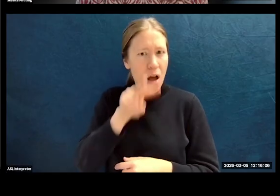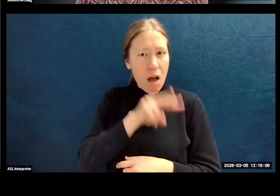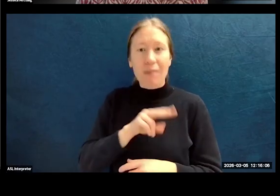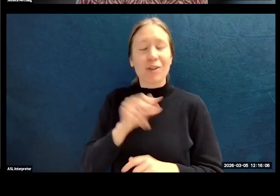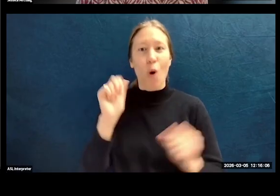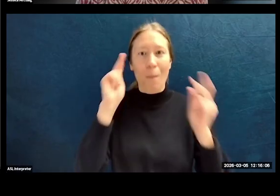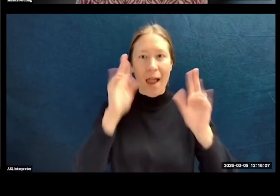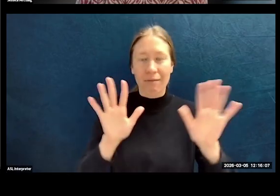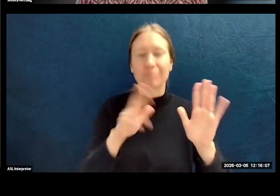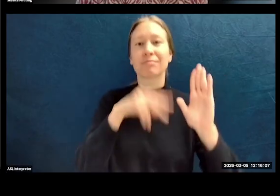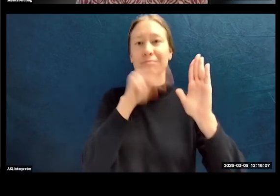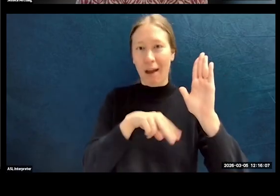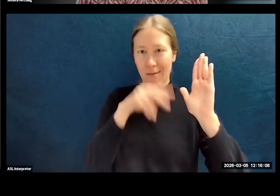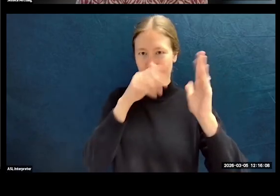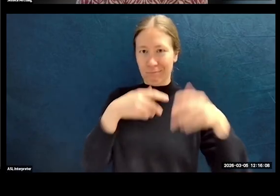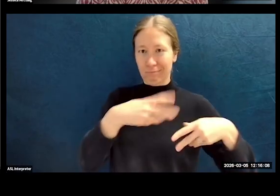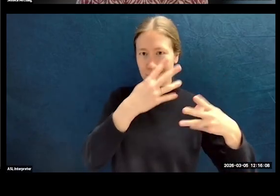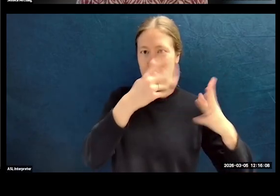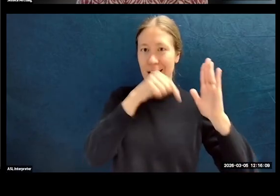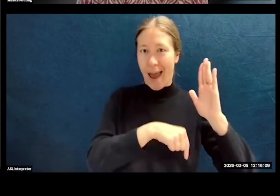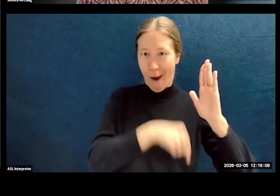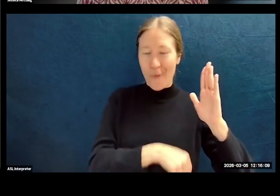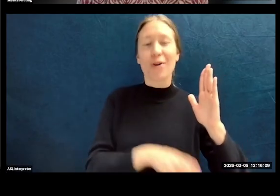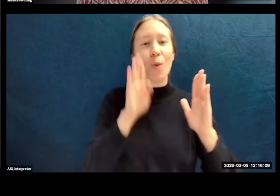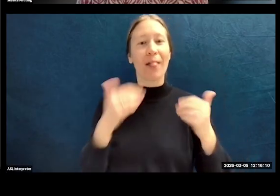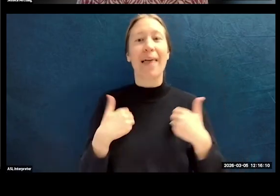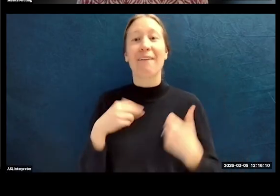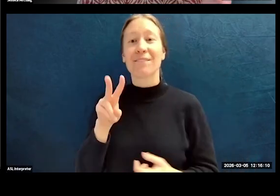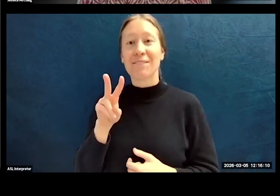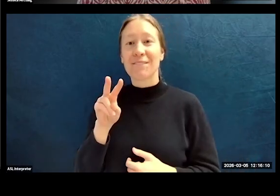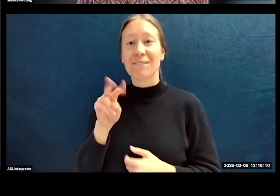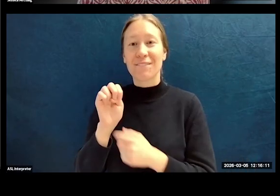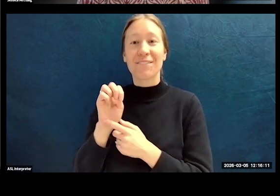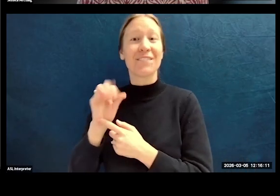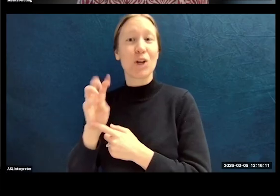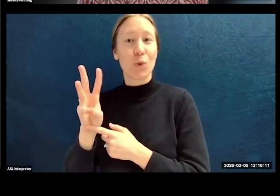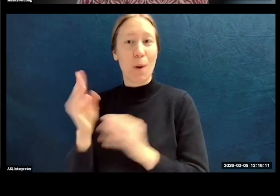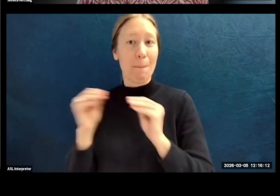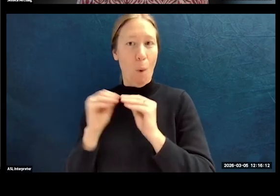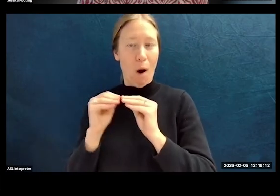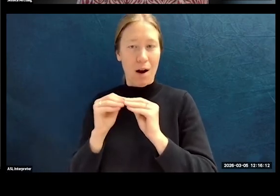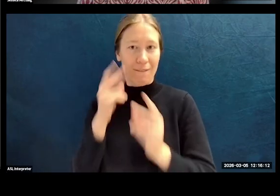and there's gonna be a View More option and you can click this to expand to show all of the tools that are available.